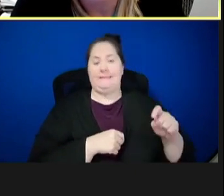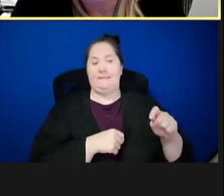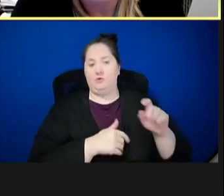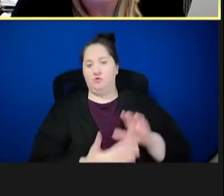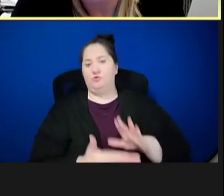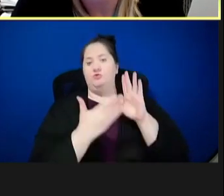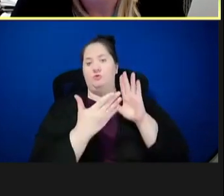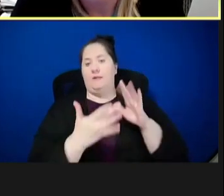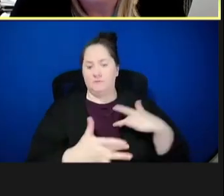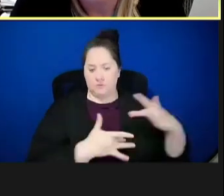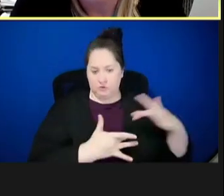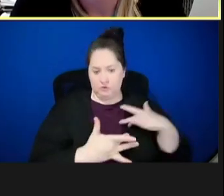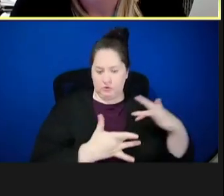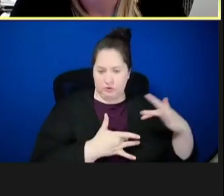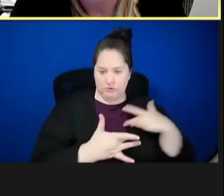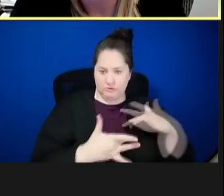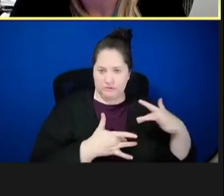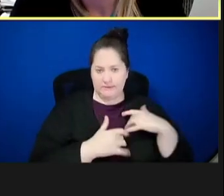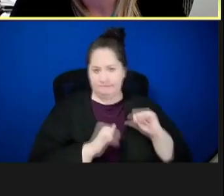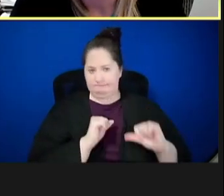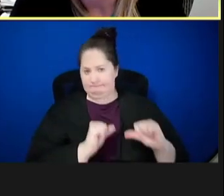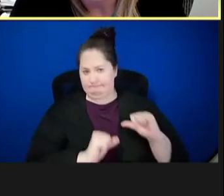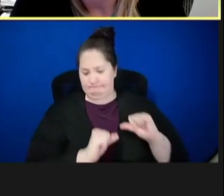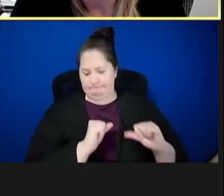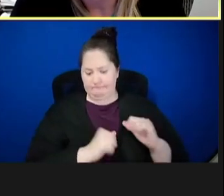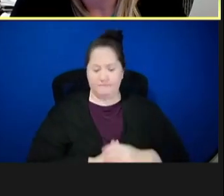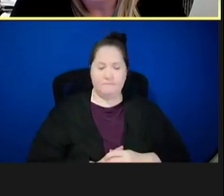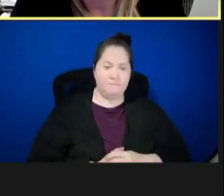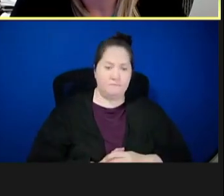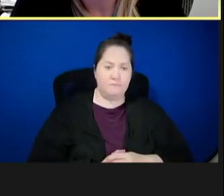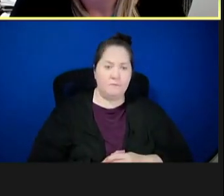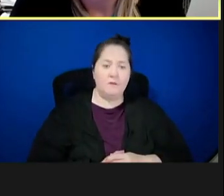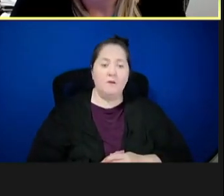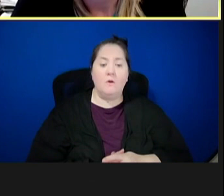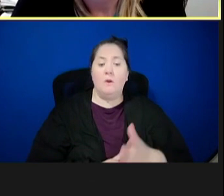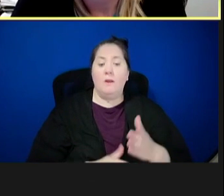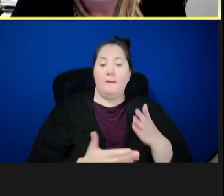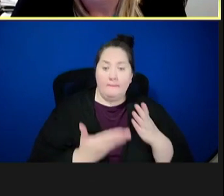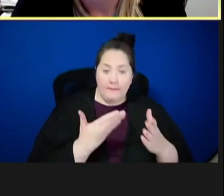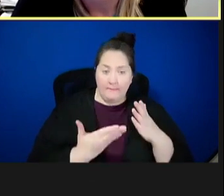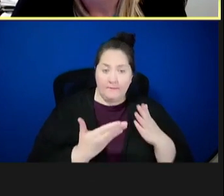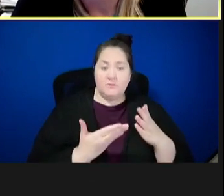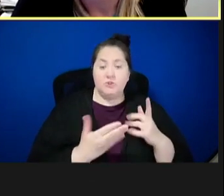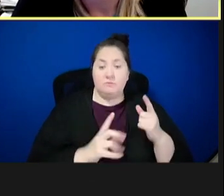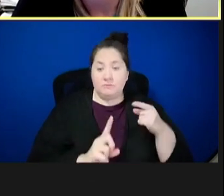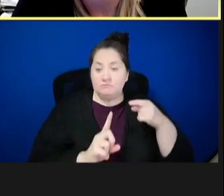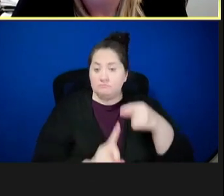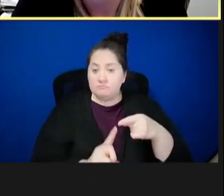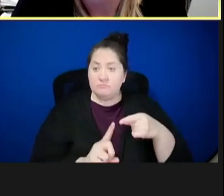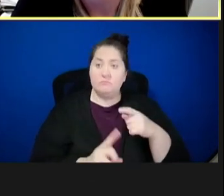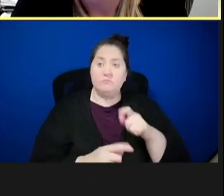concerns and hesitancy. So perhaps this should be targeted to specific individual